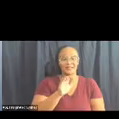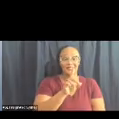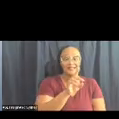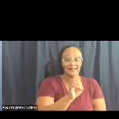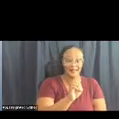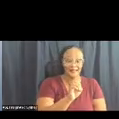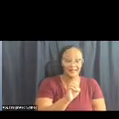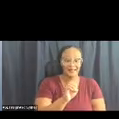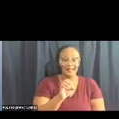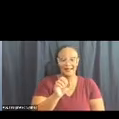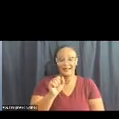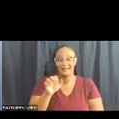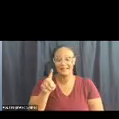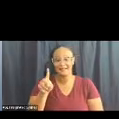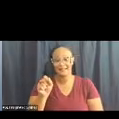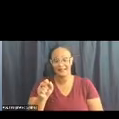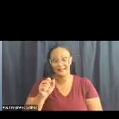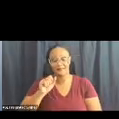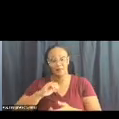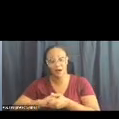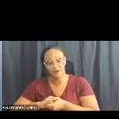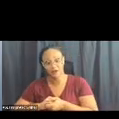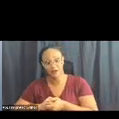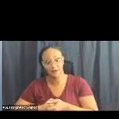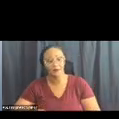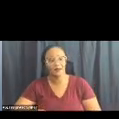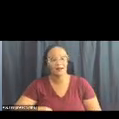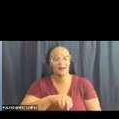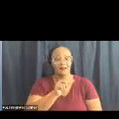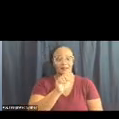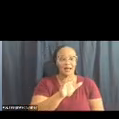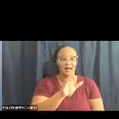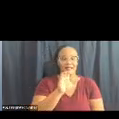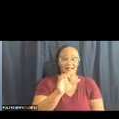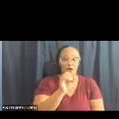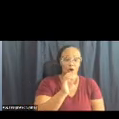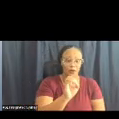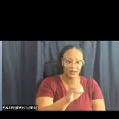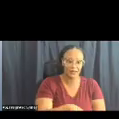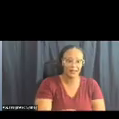Sacramento County Office of Education, I want to acknowledge and thank Shiyloh Duncan Becerril,